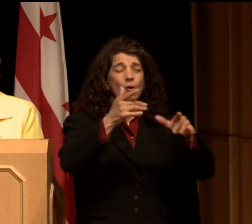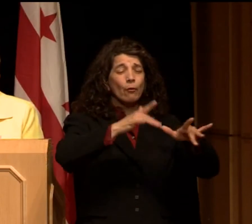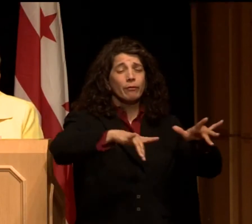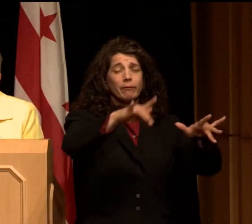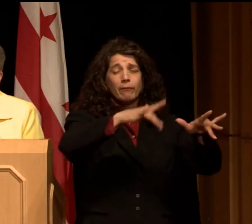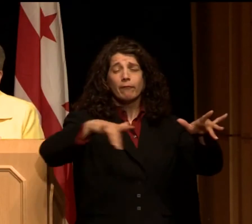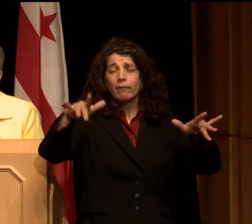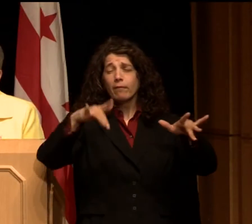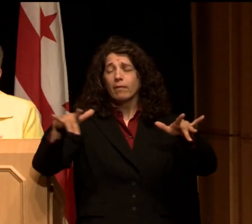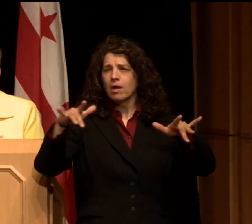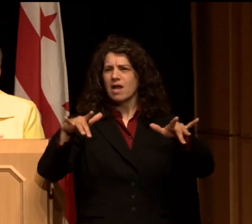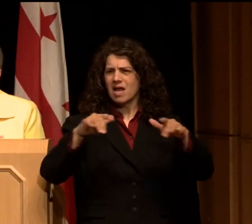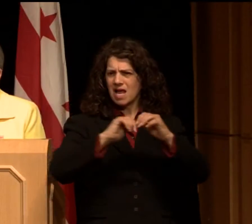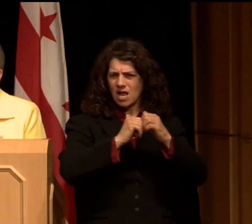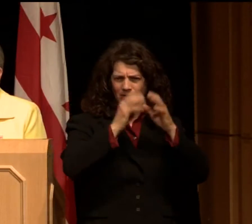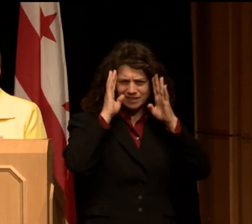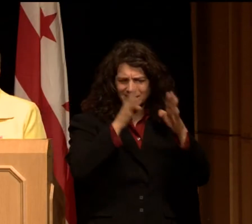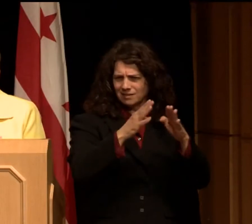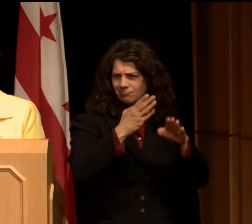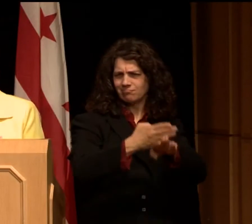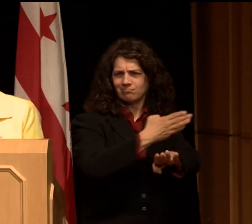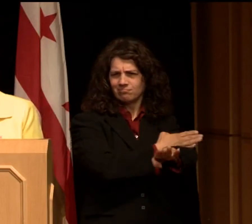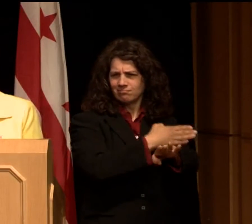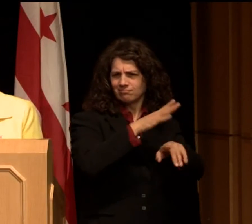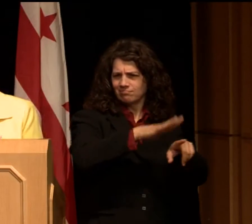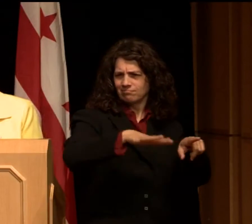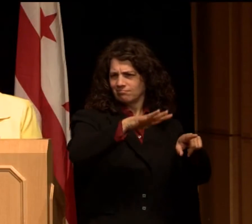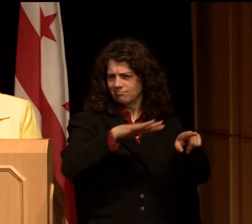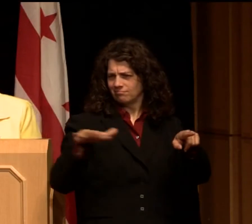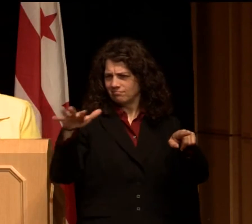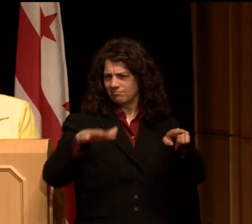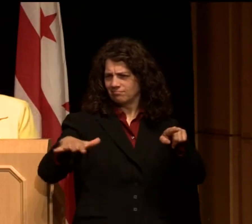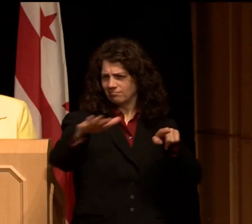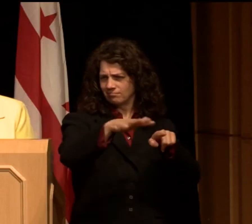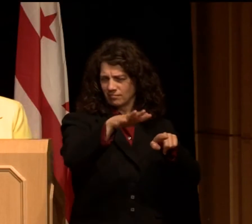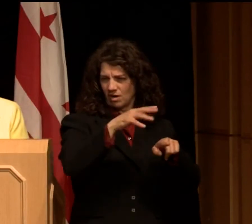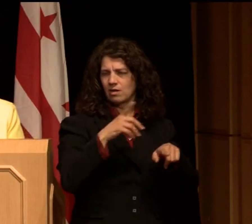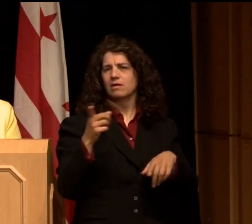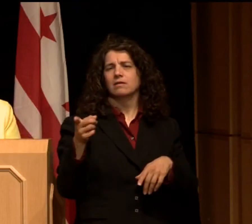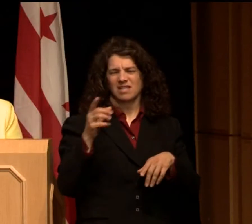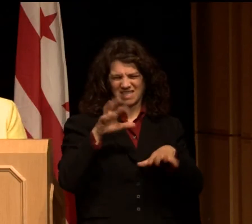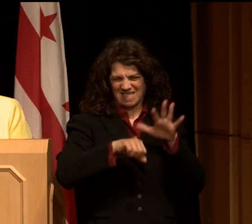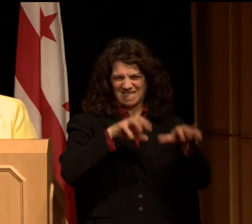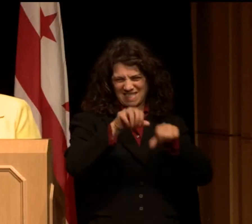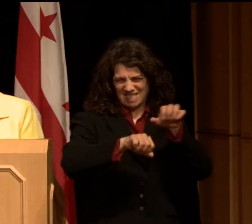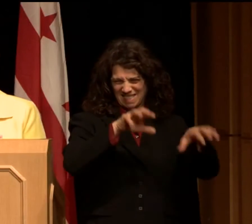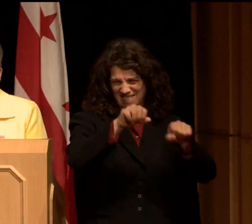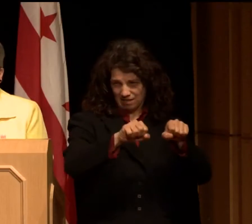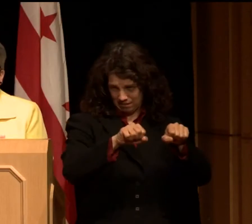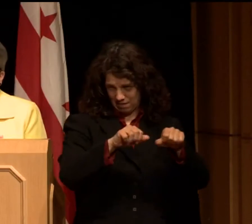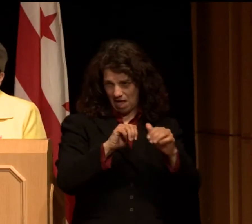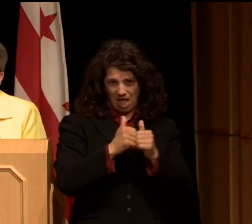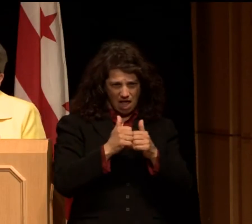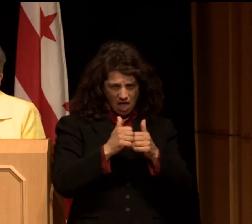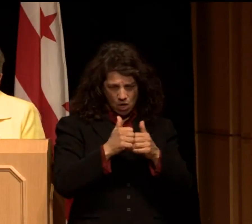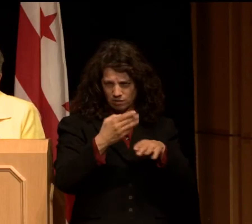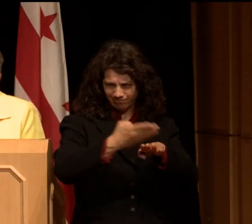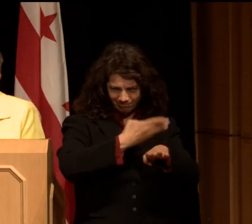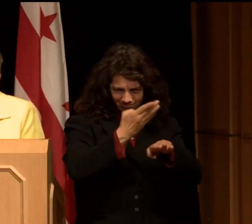THIS IS AN INHERITANCE WE WANT TO GIVE BACK TO OUR RESIDENTS IN THE FORM OF PROPERTIES THAT HAVE A PRODUCTIVE USE.